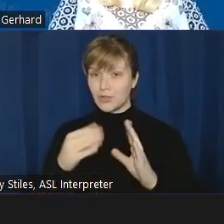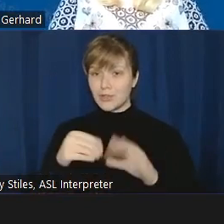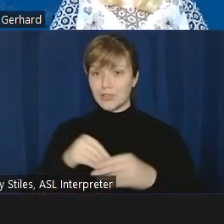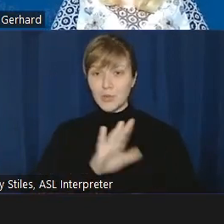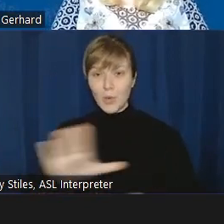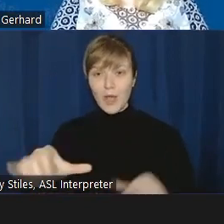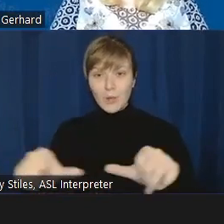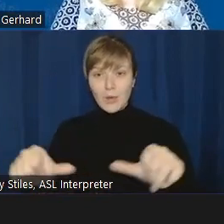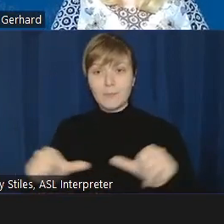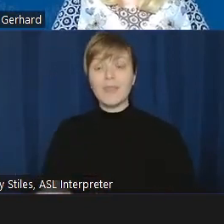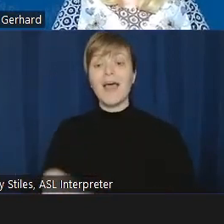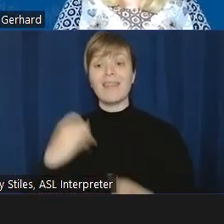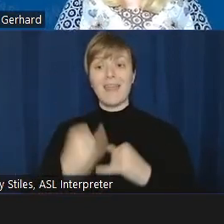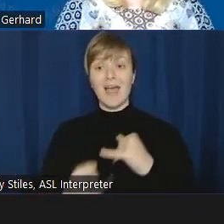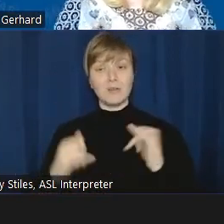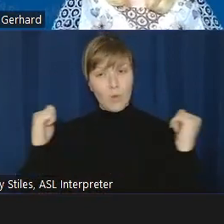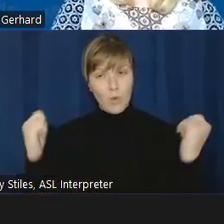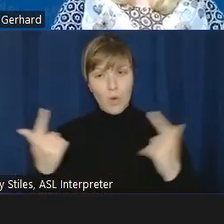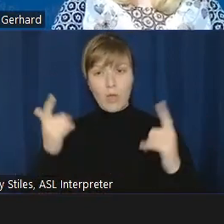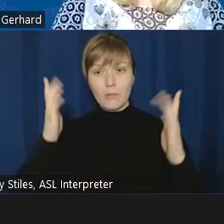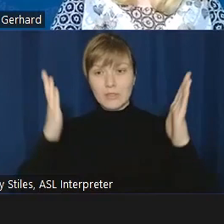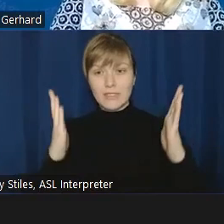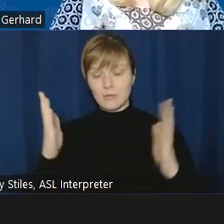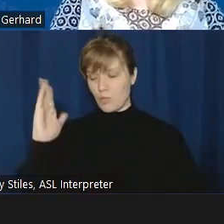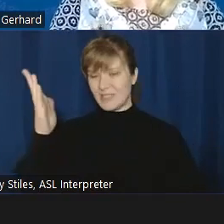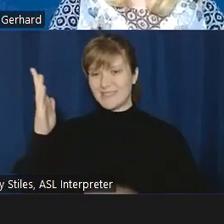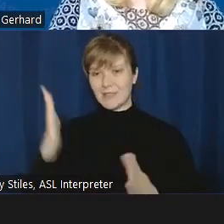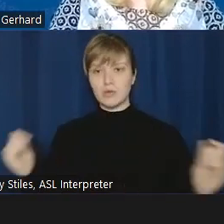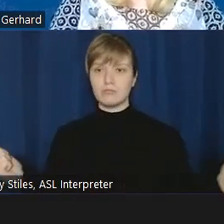at the end of the end of the presentation for a panel question and answer segment.